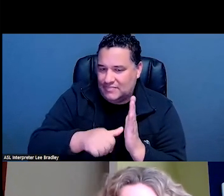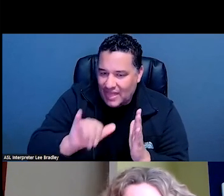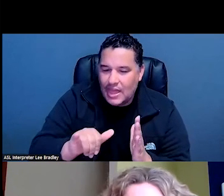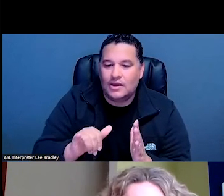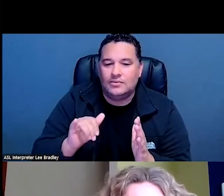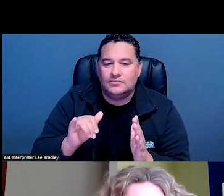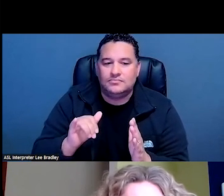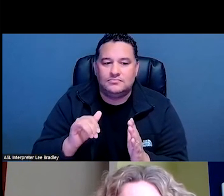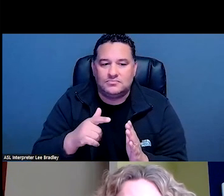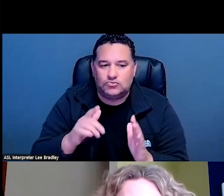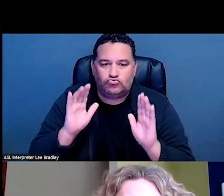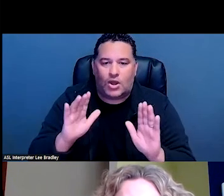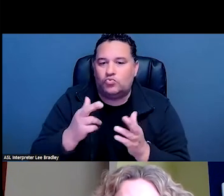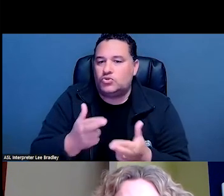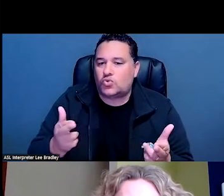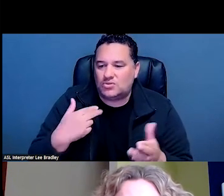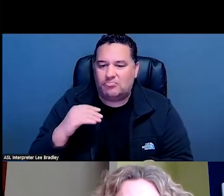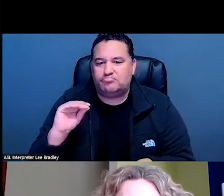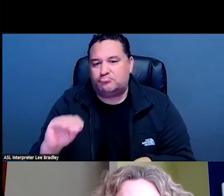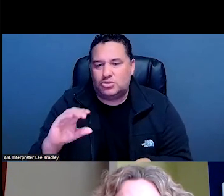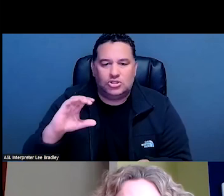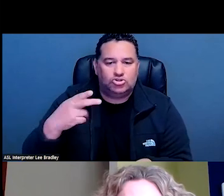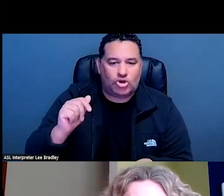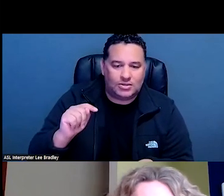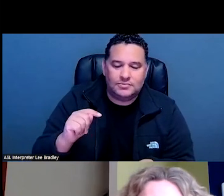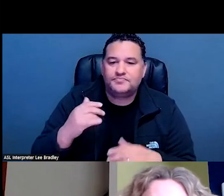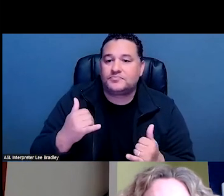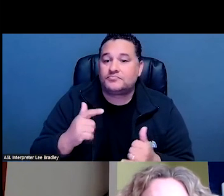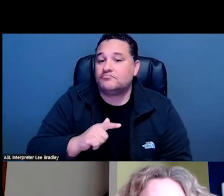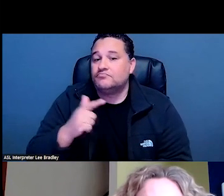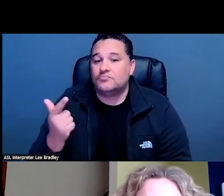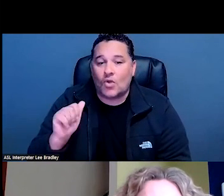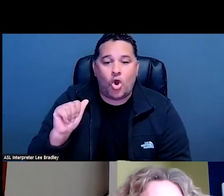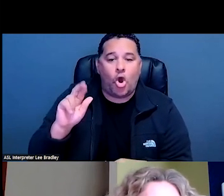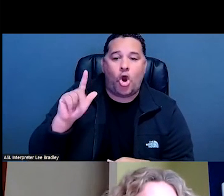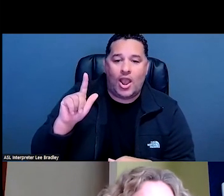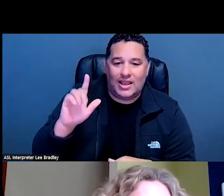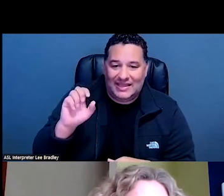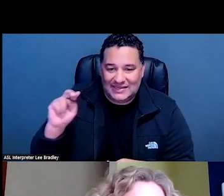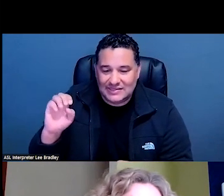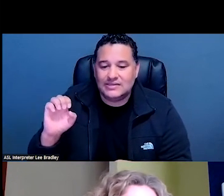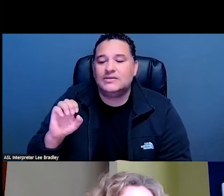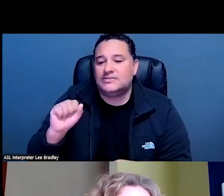SO I JUST WANTED TO NOTE THAT . HOPE IT IS A GREAT RESOURCE FOR YOU. PUT IT IN